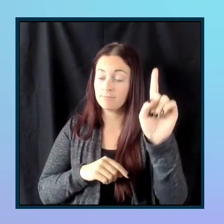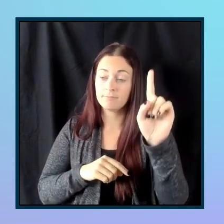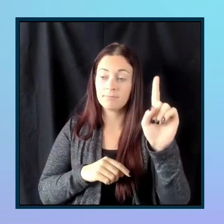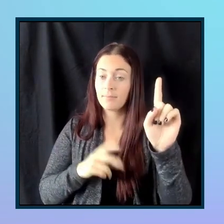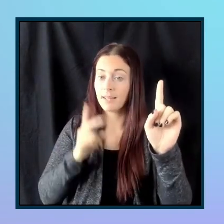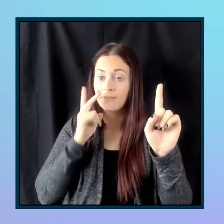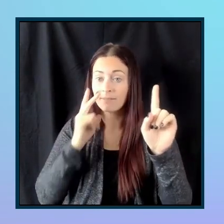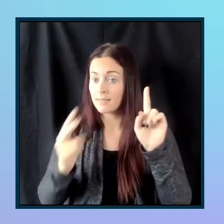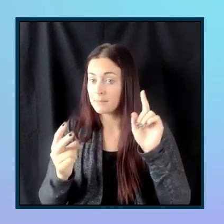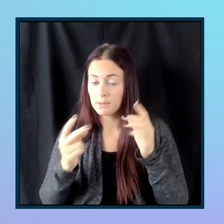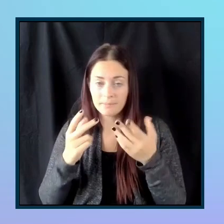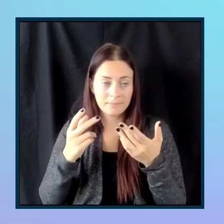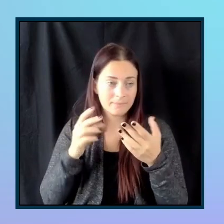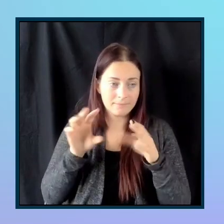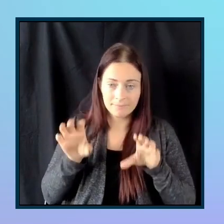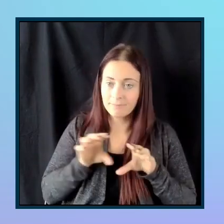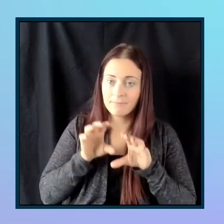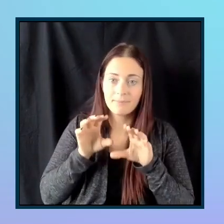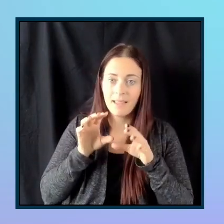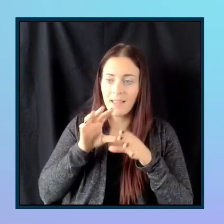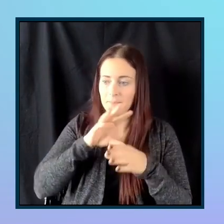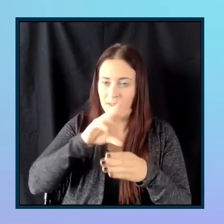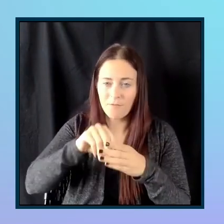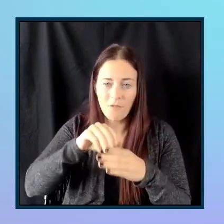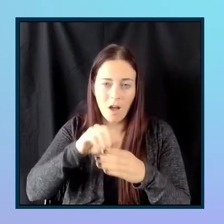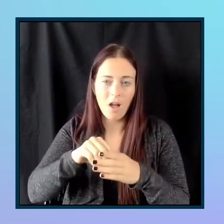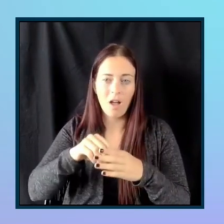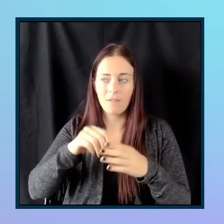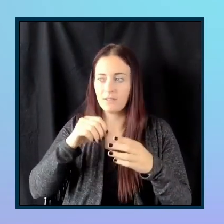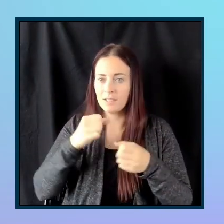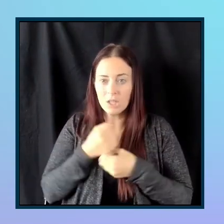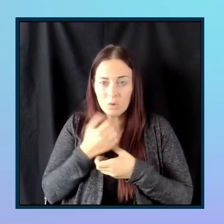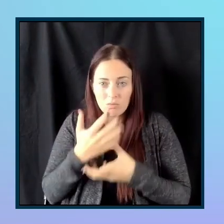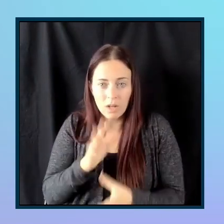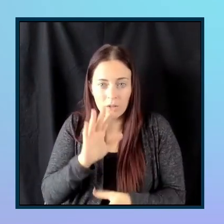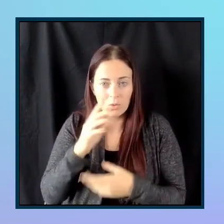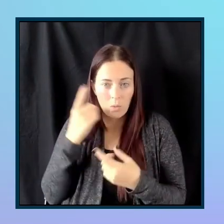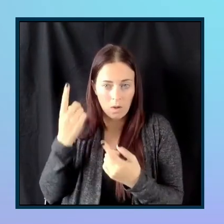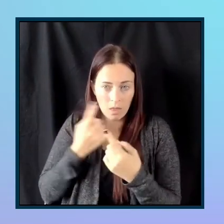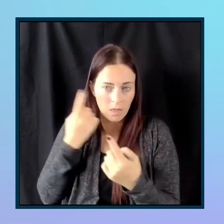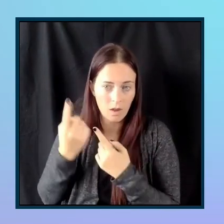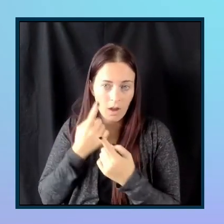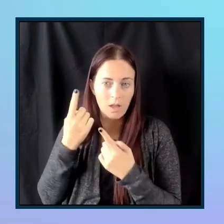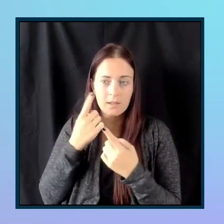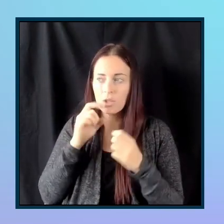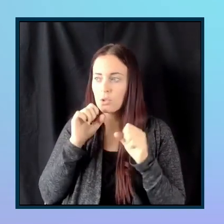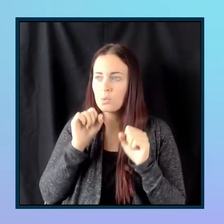So wherever you can, get in front of someone and talk about it, that could be in your team meeting,